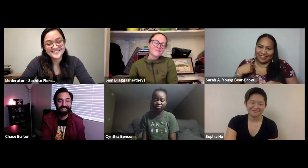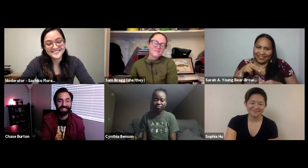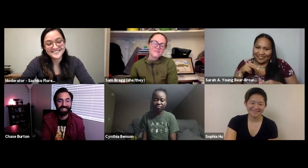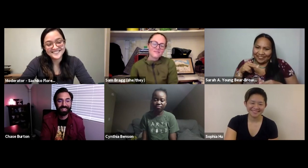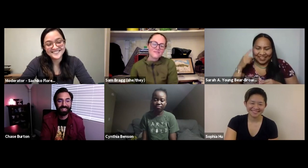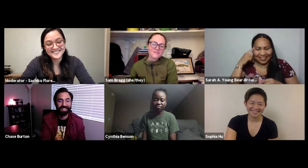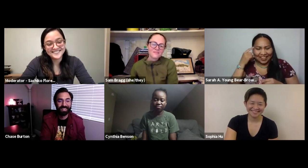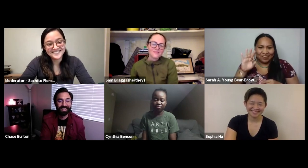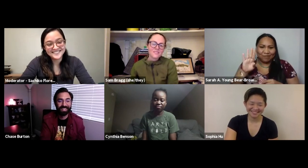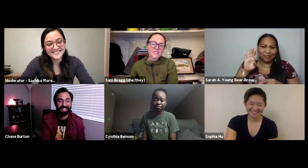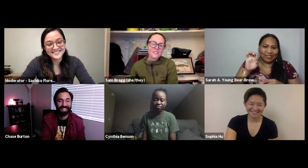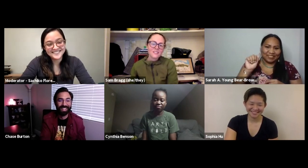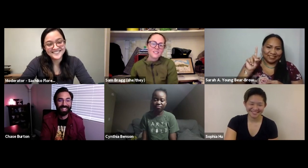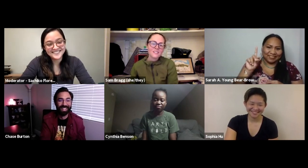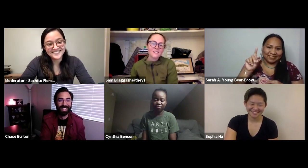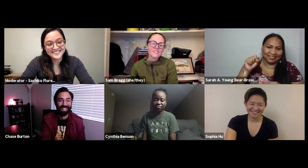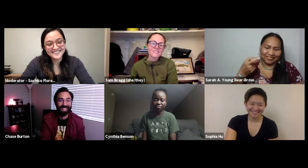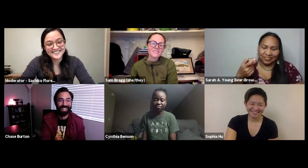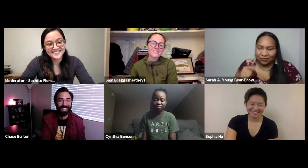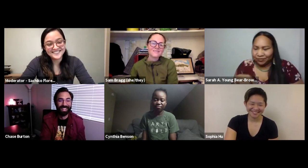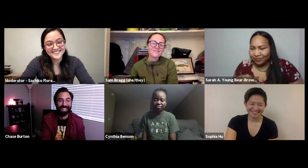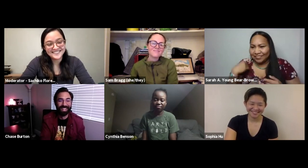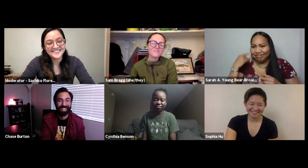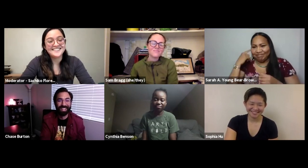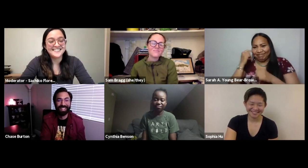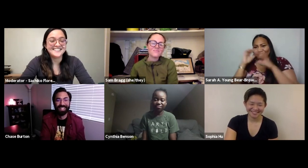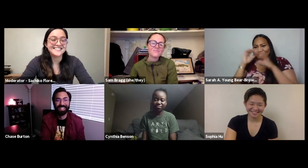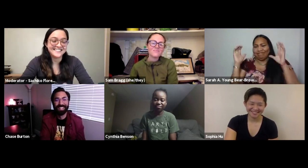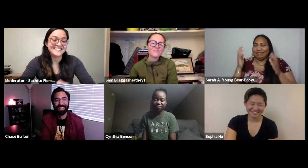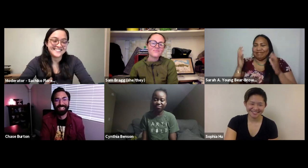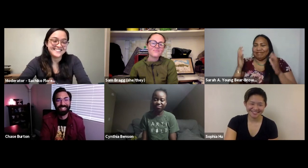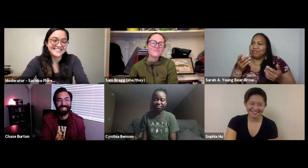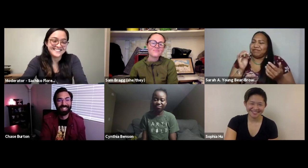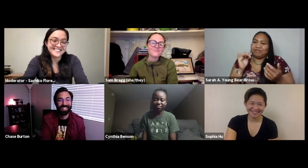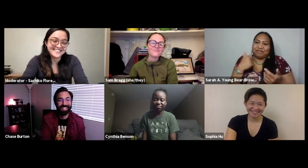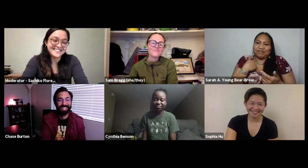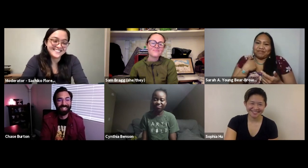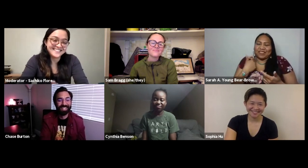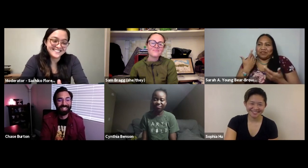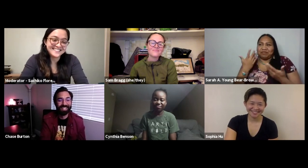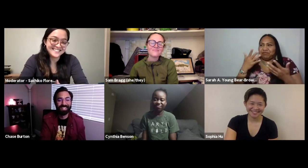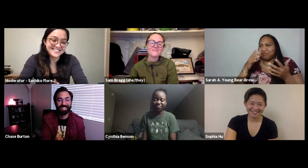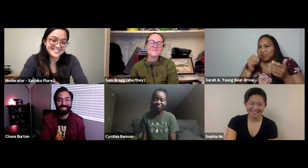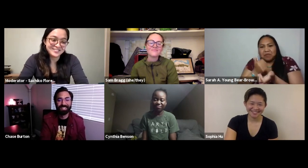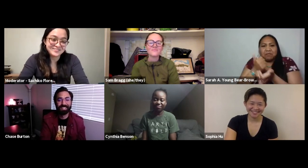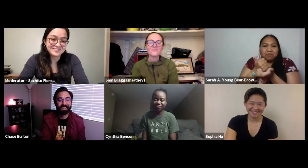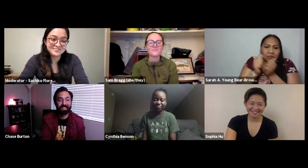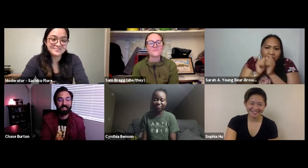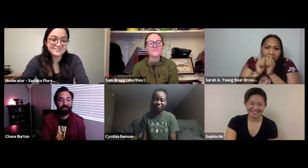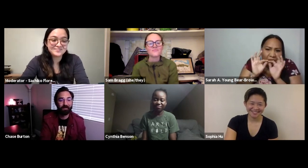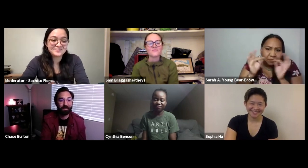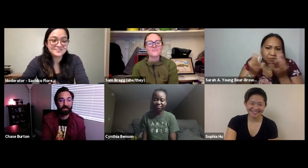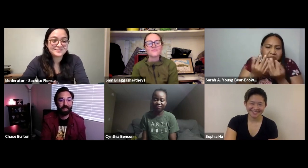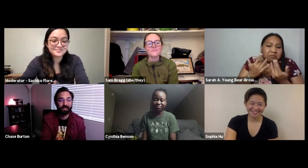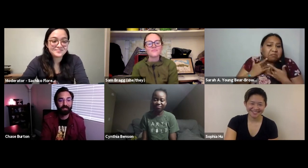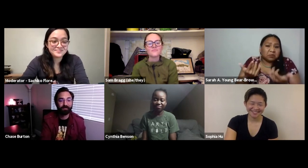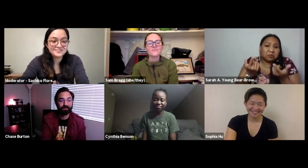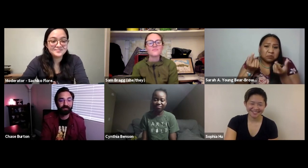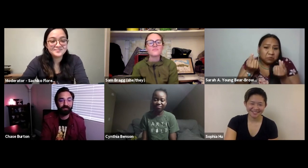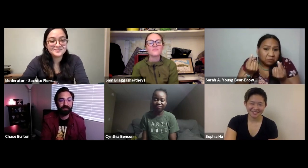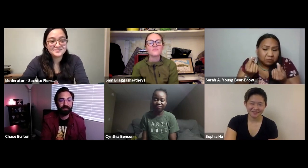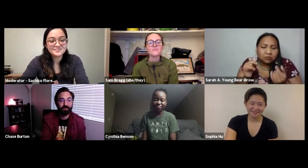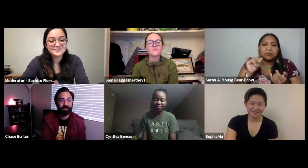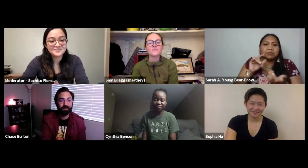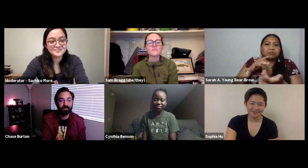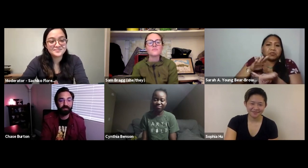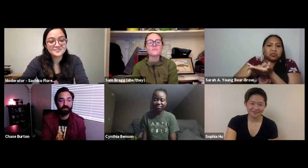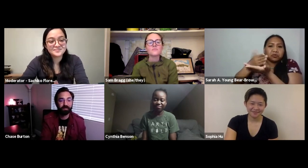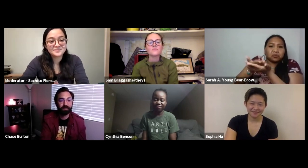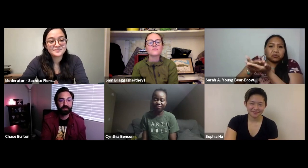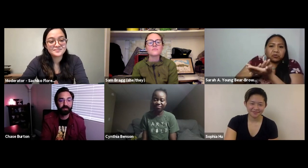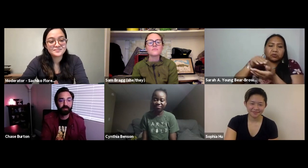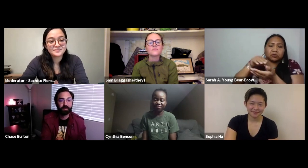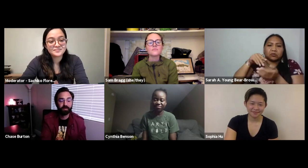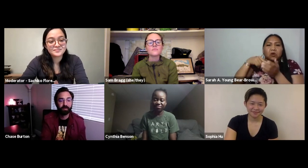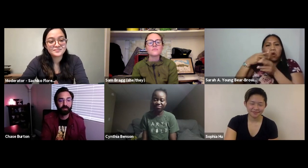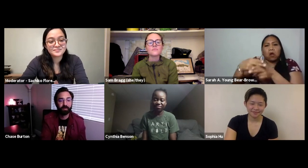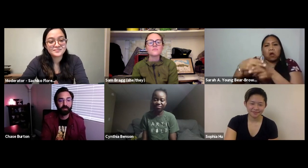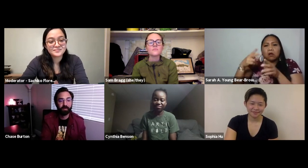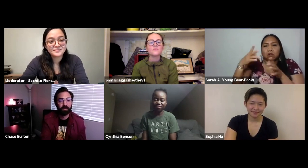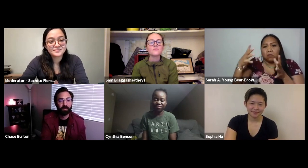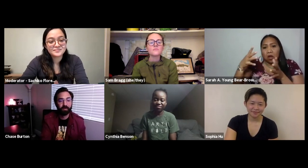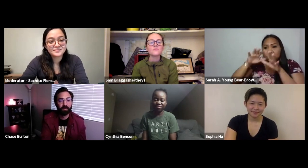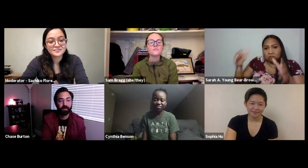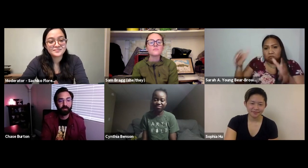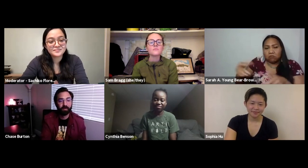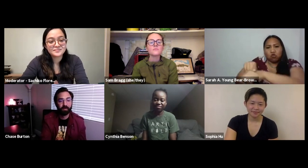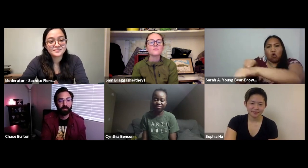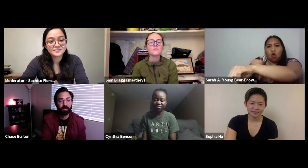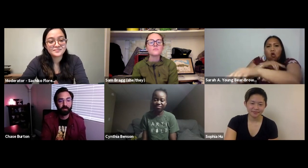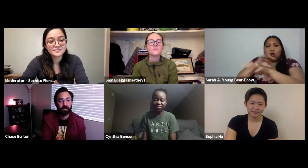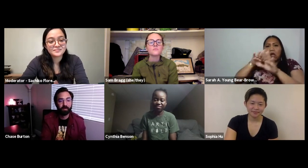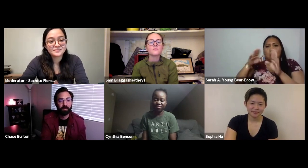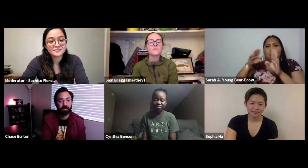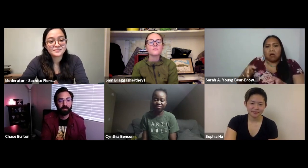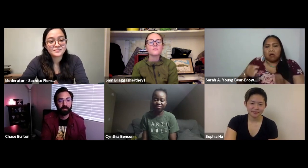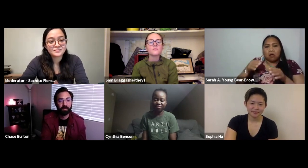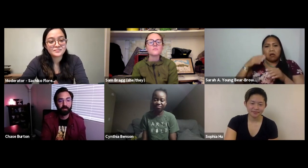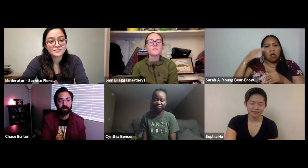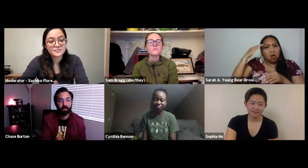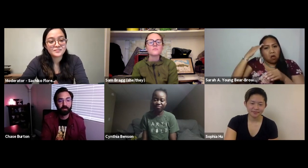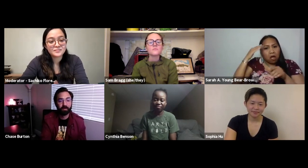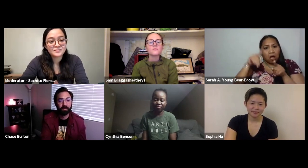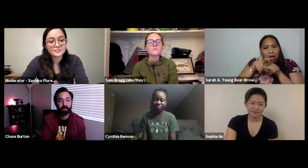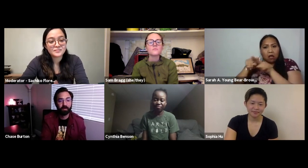does remind me of beads and the tribe that I was raised in we would get together and